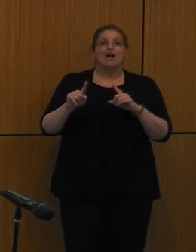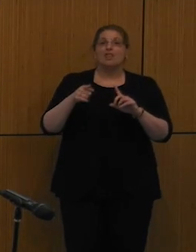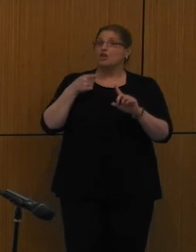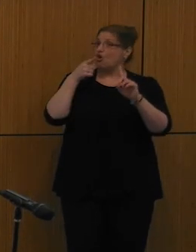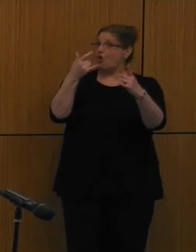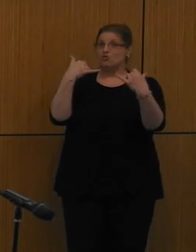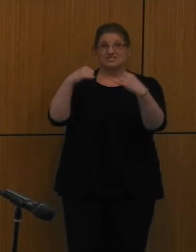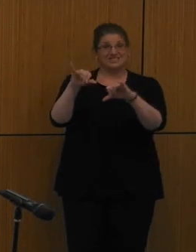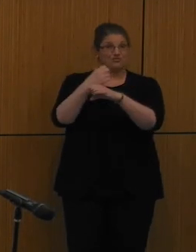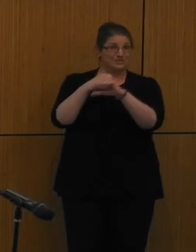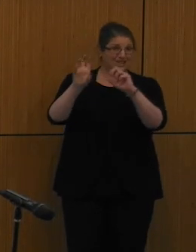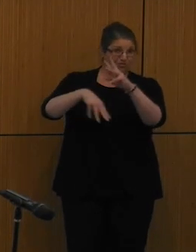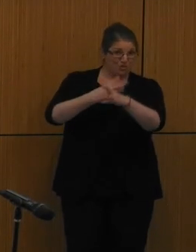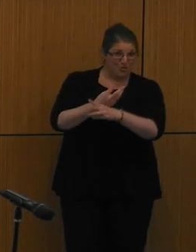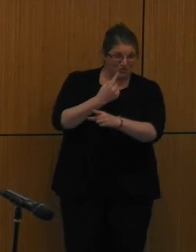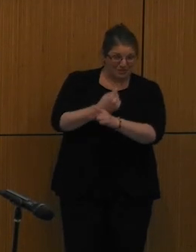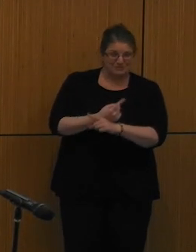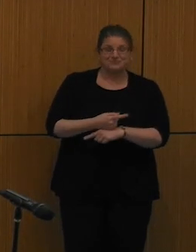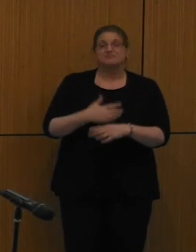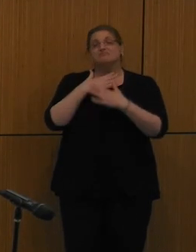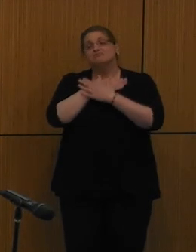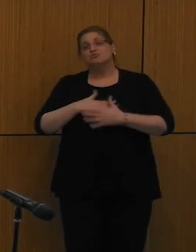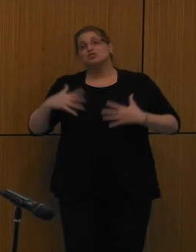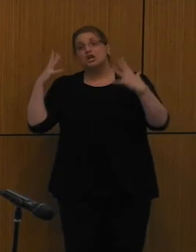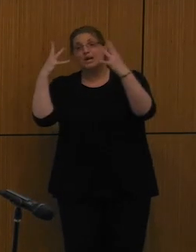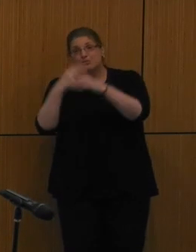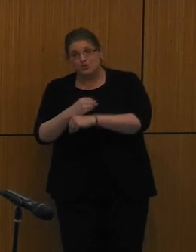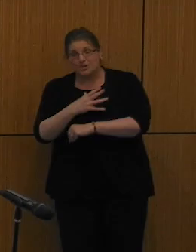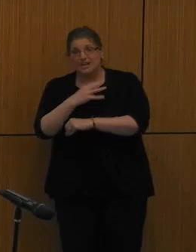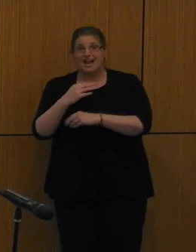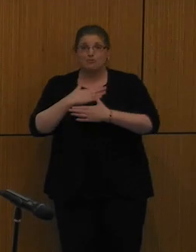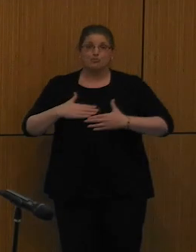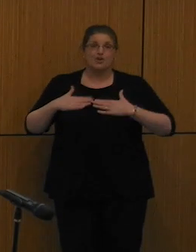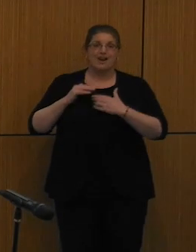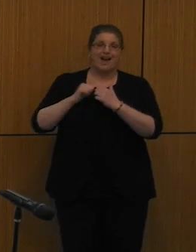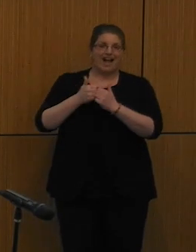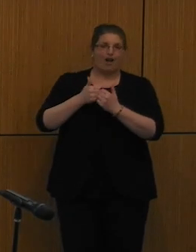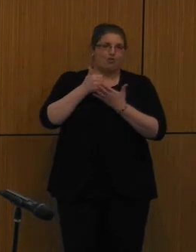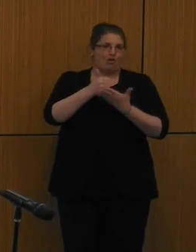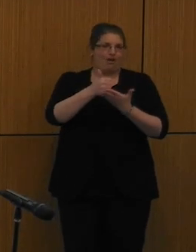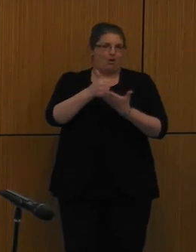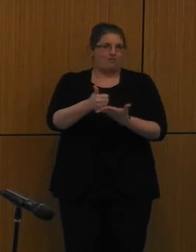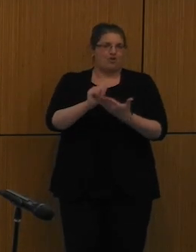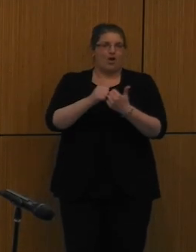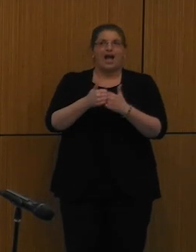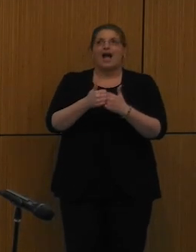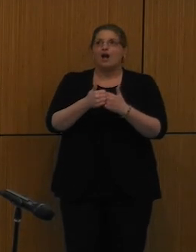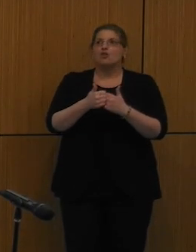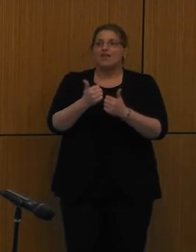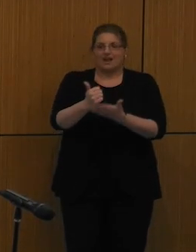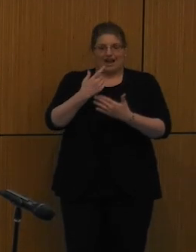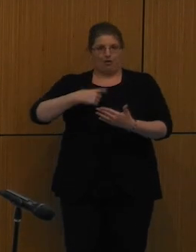The idea is to aside from appreciating their beauty rates, appreciating their usefulness, what is it that they can do for us and what we can learn from them?